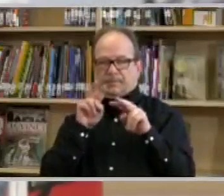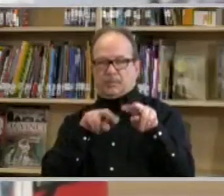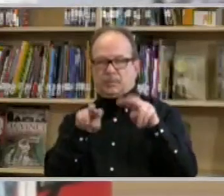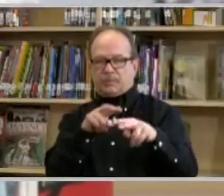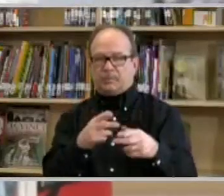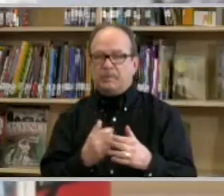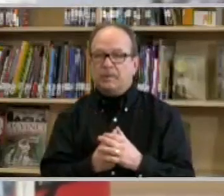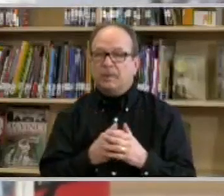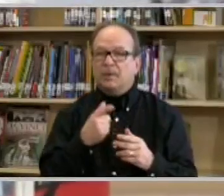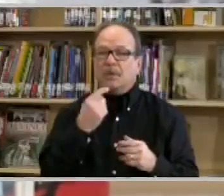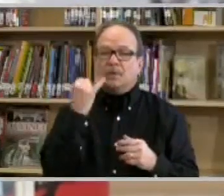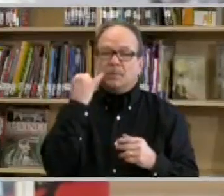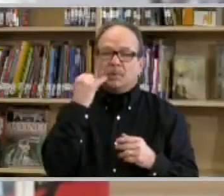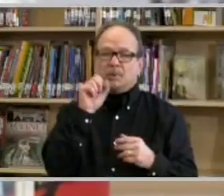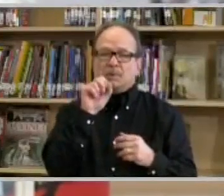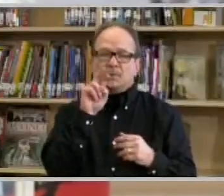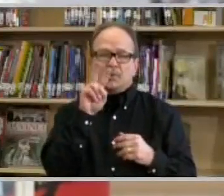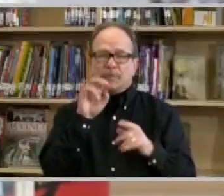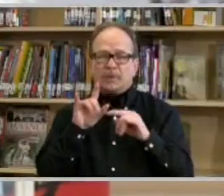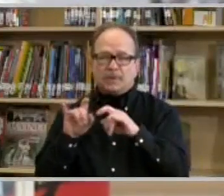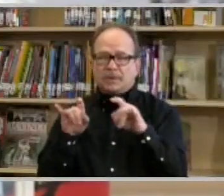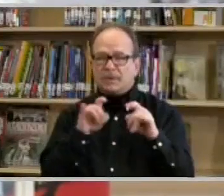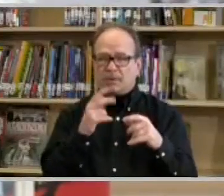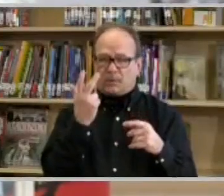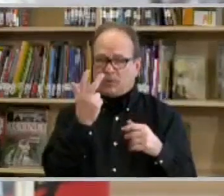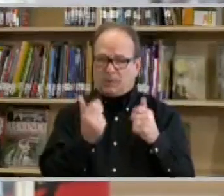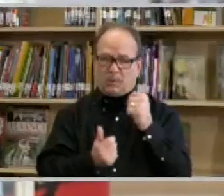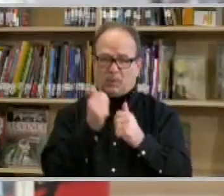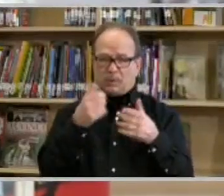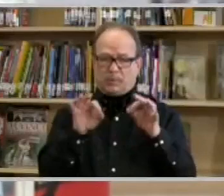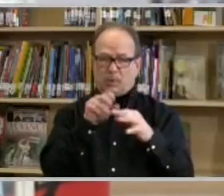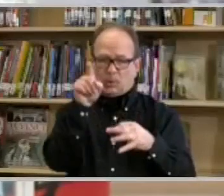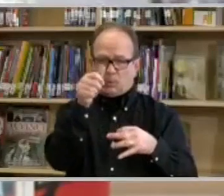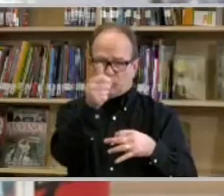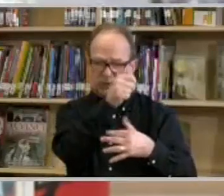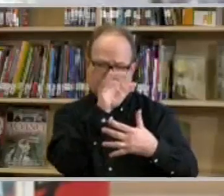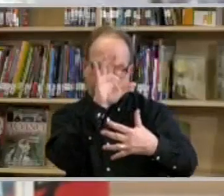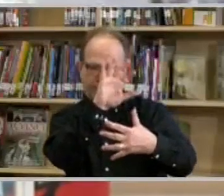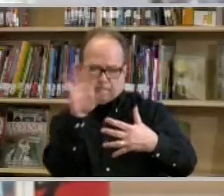FORCE. SO THOSE WERE A LOT OF OPTIONS, BUT IF YOU HAD TO RATE THE TOP